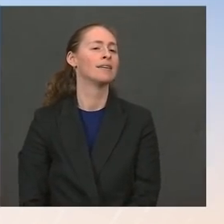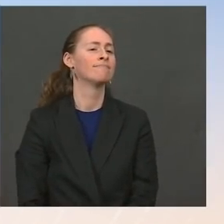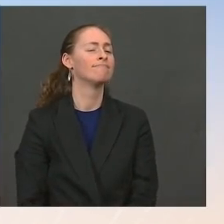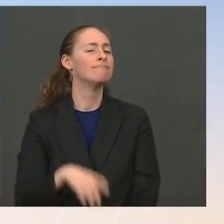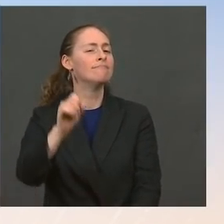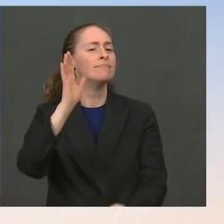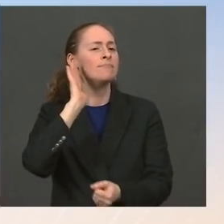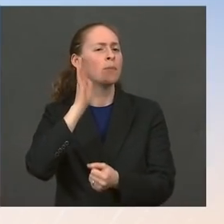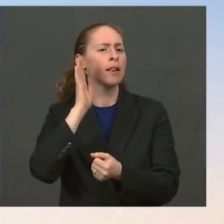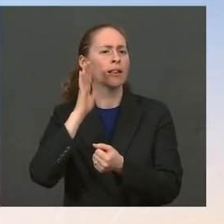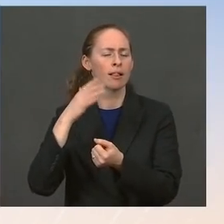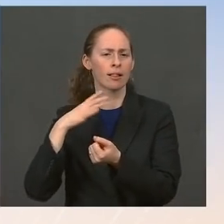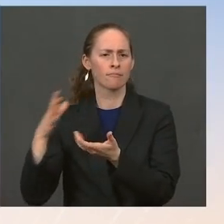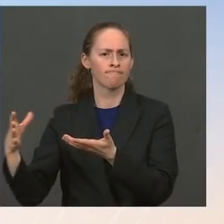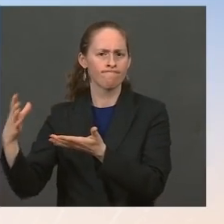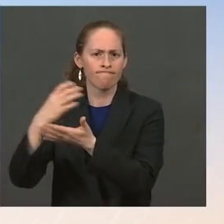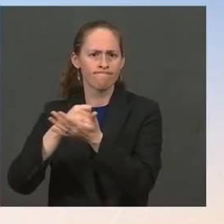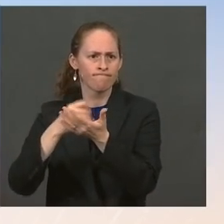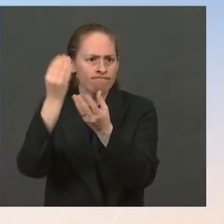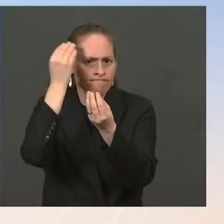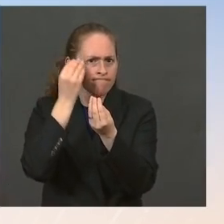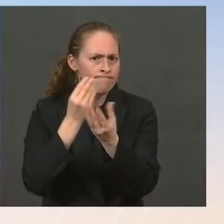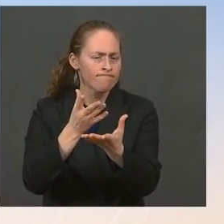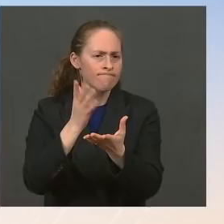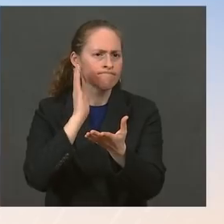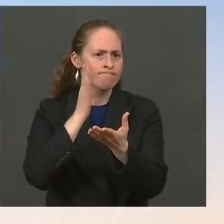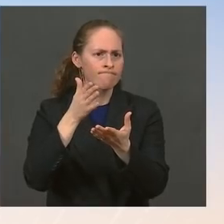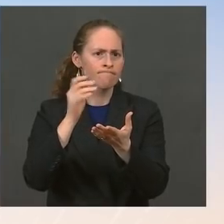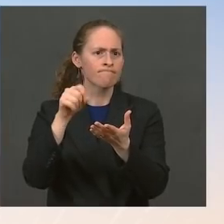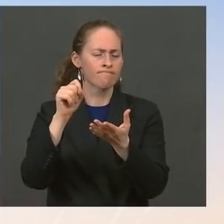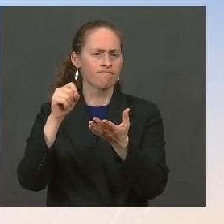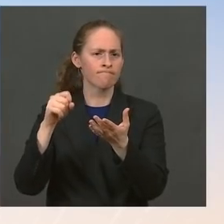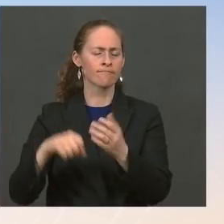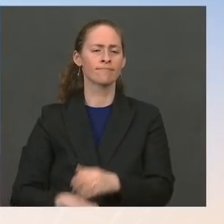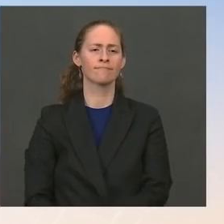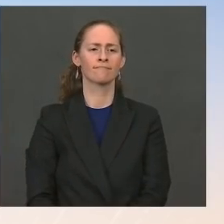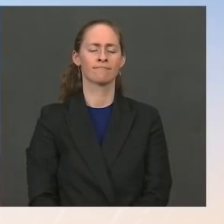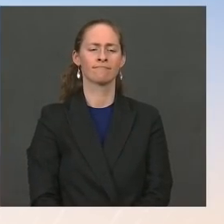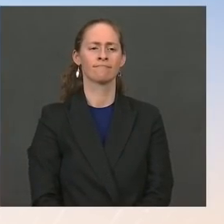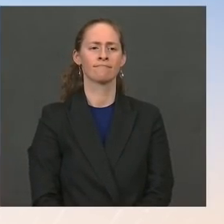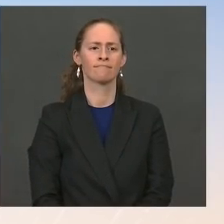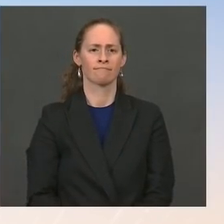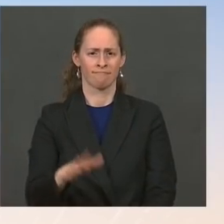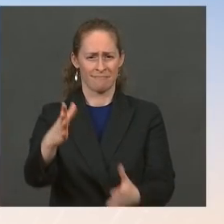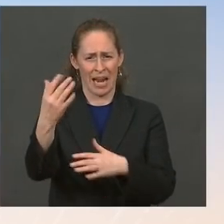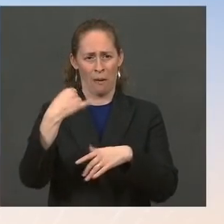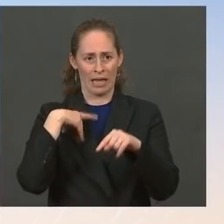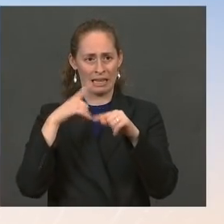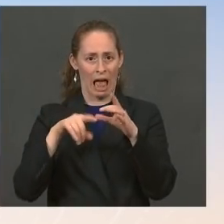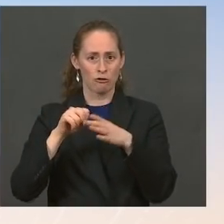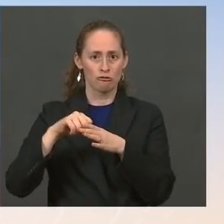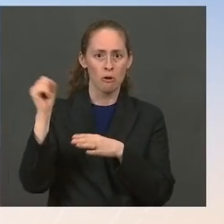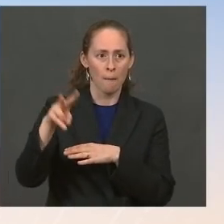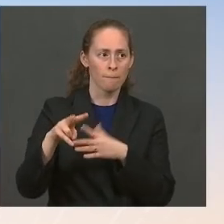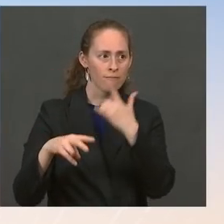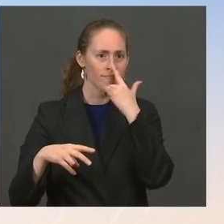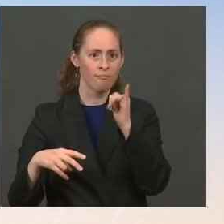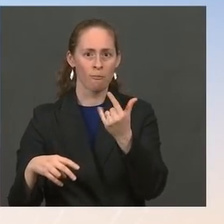who the President spoke with, but I don't think -- I am not going to prejudge what the final comprehensive summary will look like. The Press: Build Back Better, Jen. Catholic bishops -- >> Ms. Psaki: Go ahead.